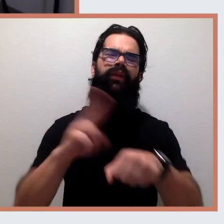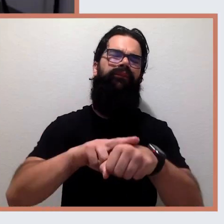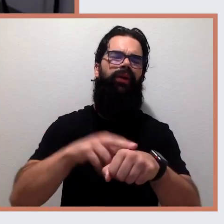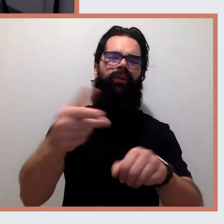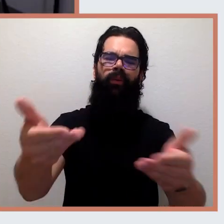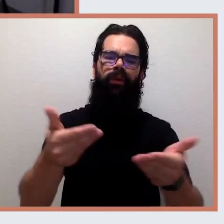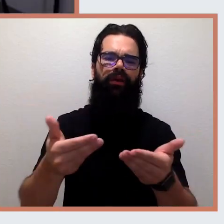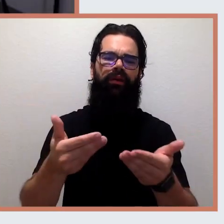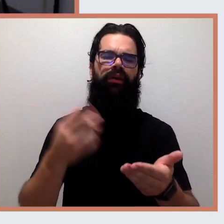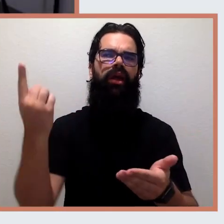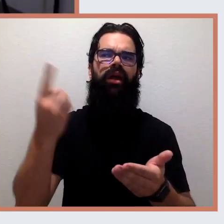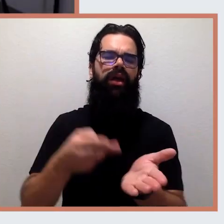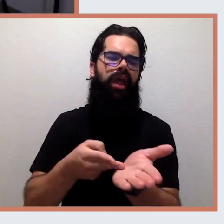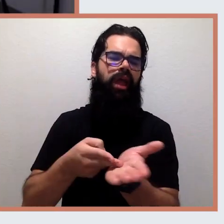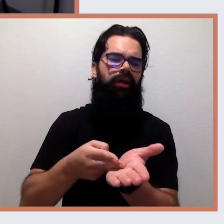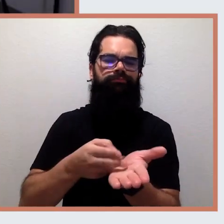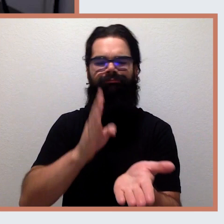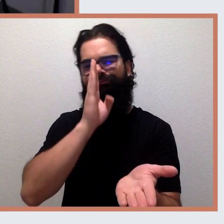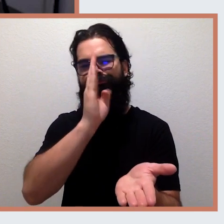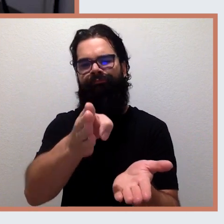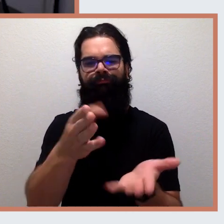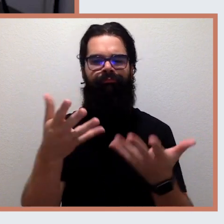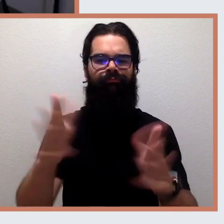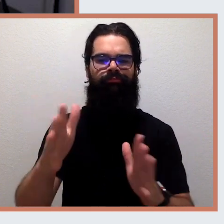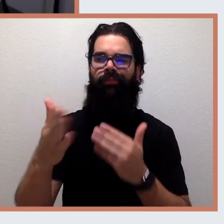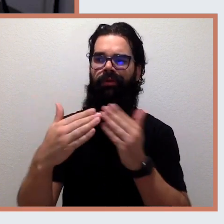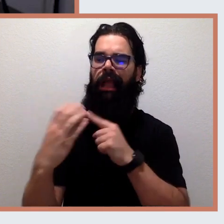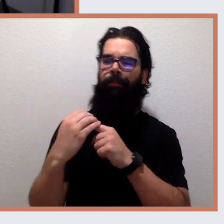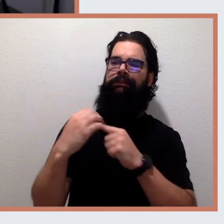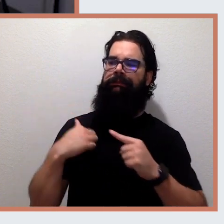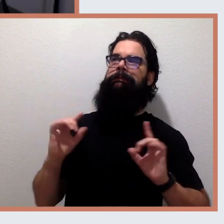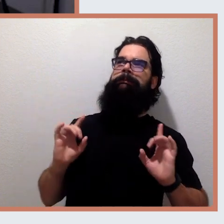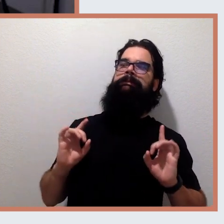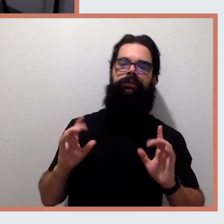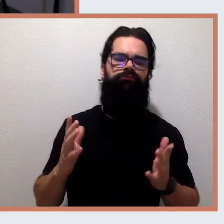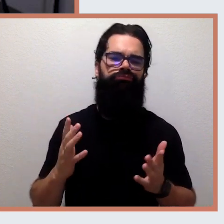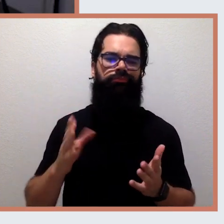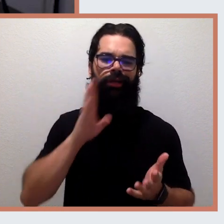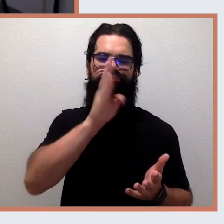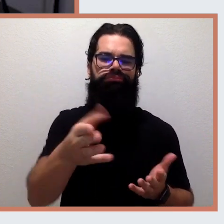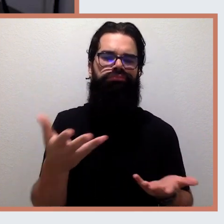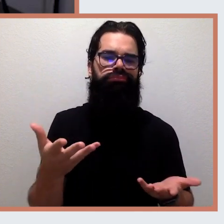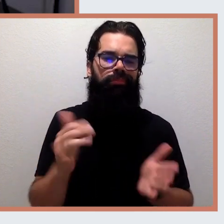and for you to relate with us in that way, so we really appreciate that. You're welcome, of course. I mean, I'll always give my honest opinion.